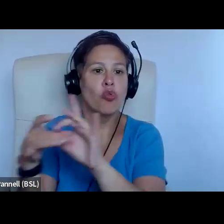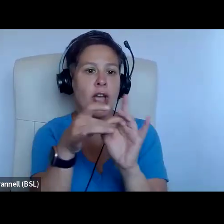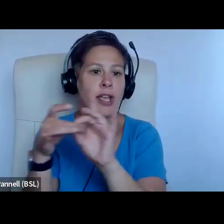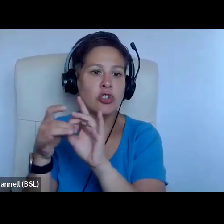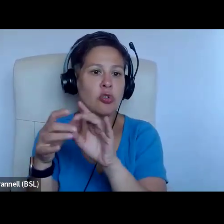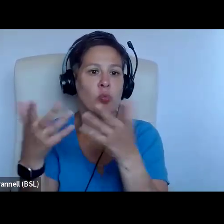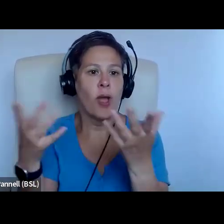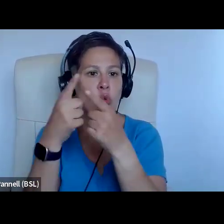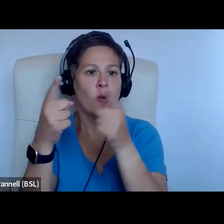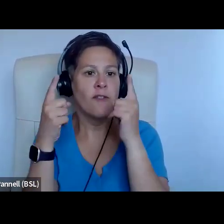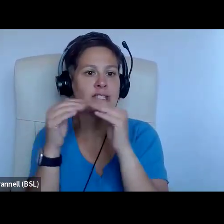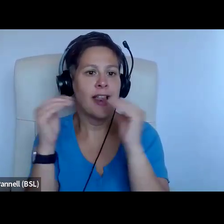Miyanda: Hi. Apologies, Amelia, I can't seem to